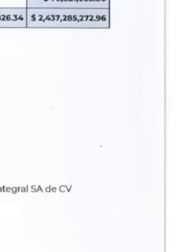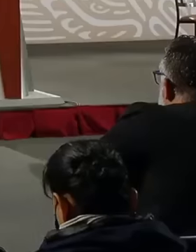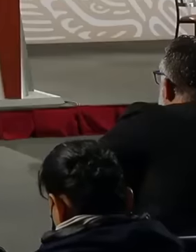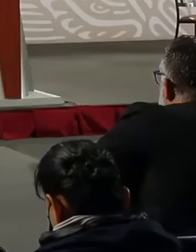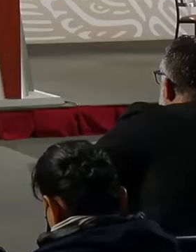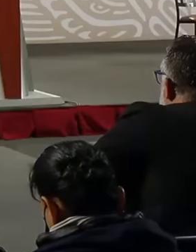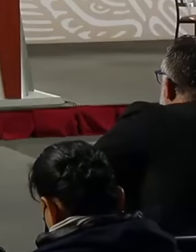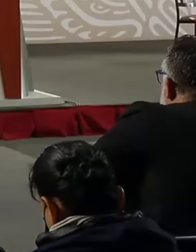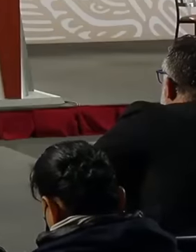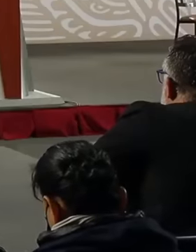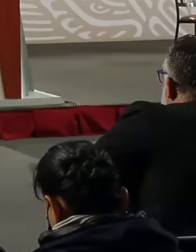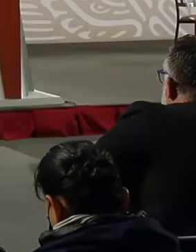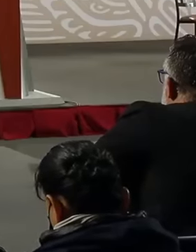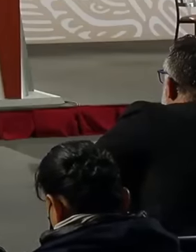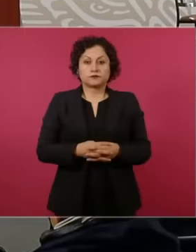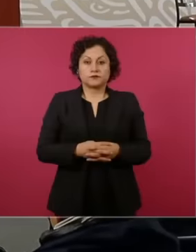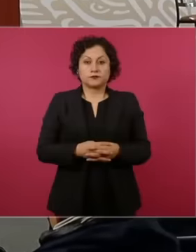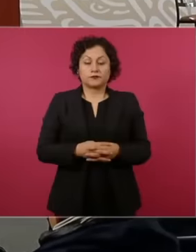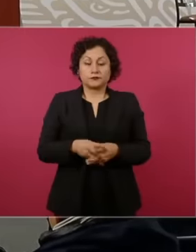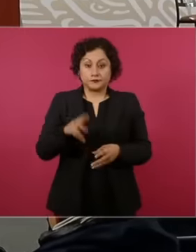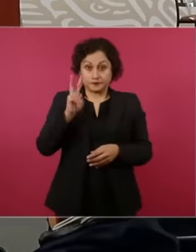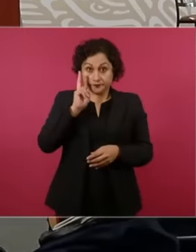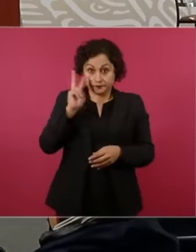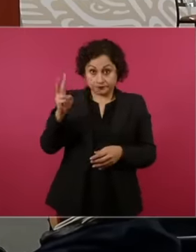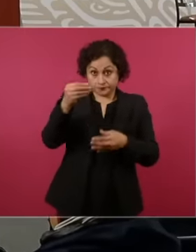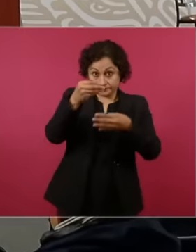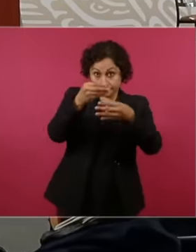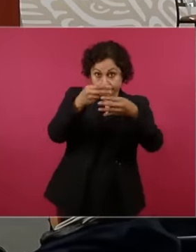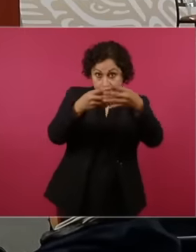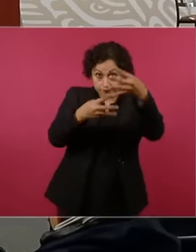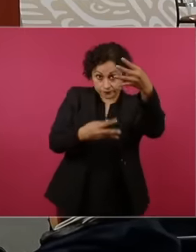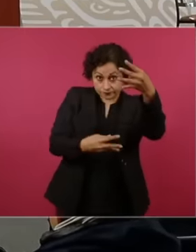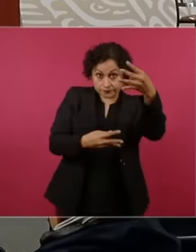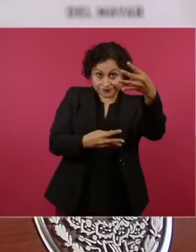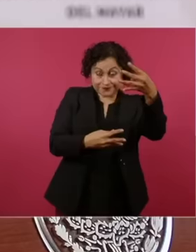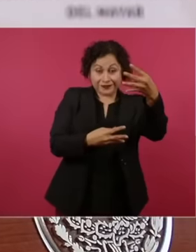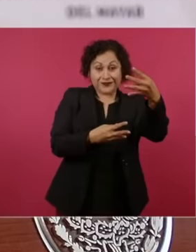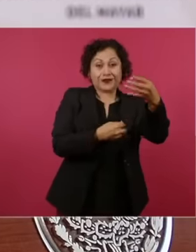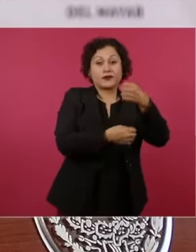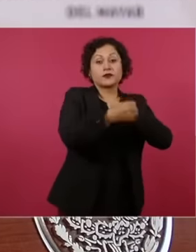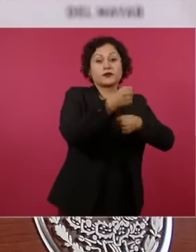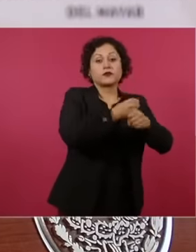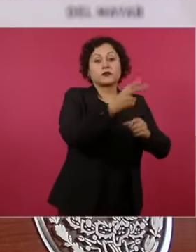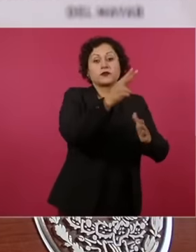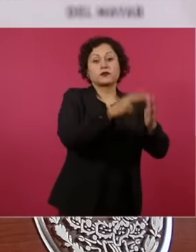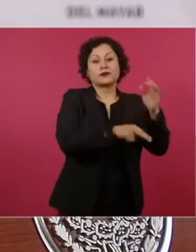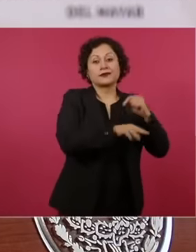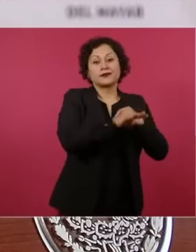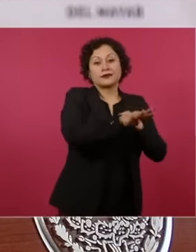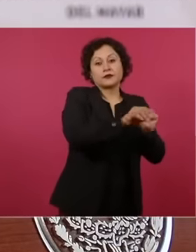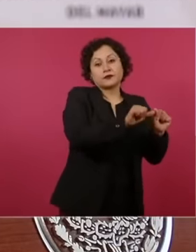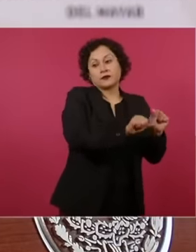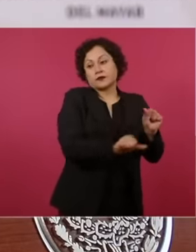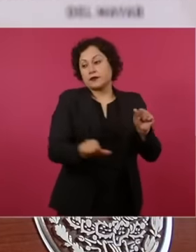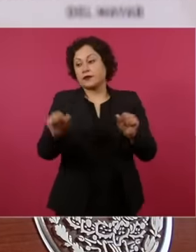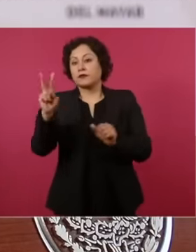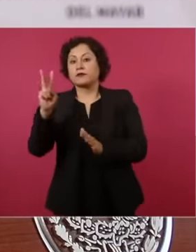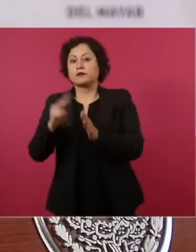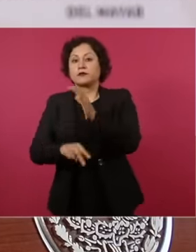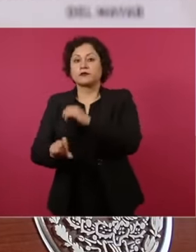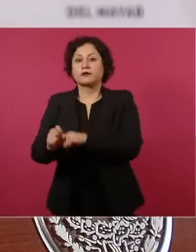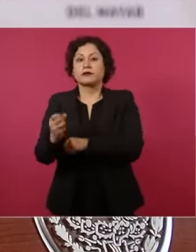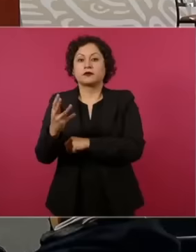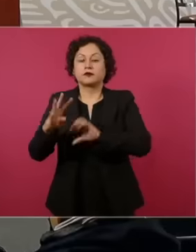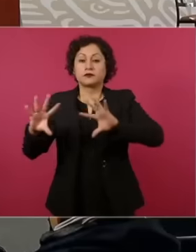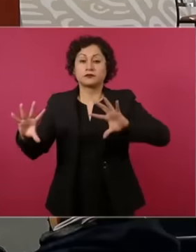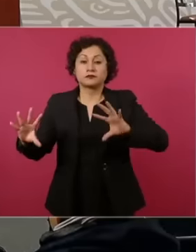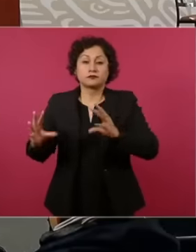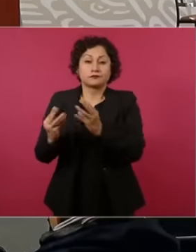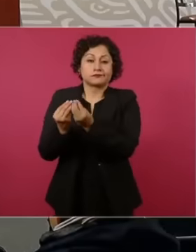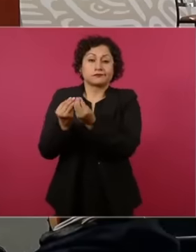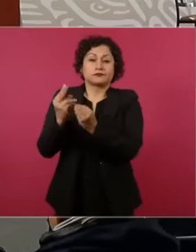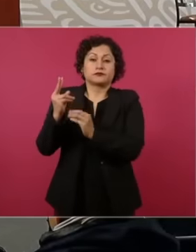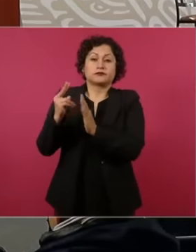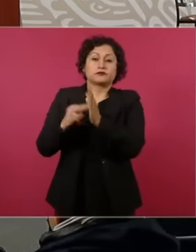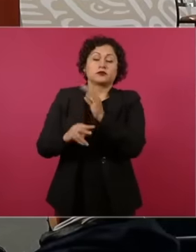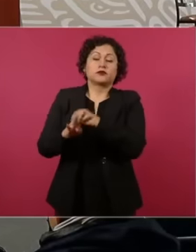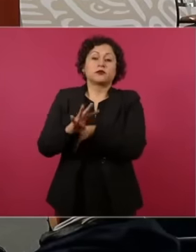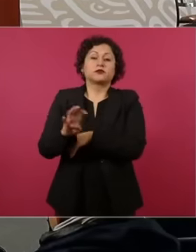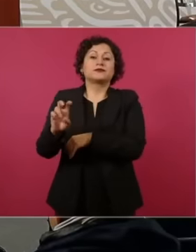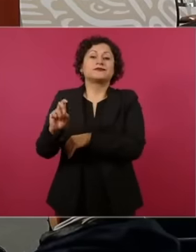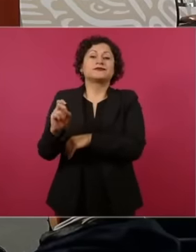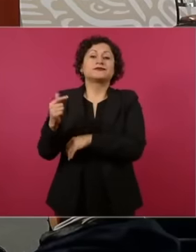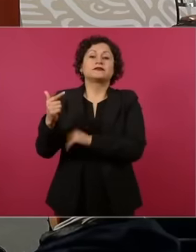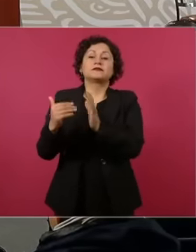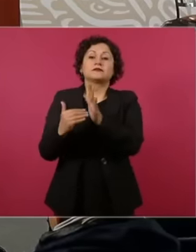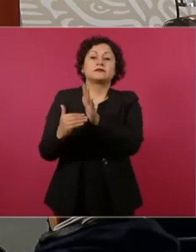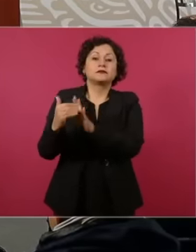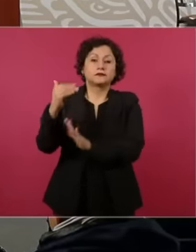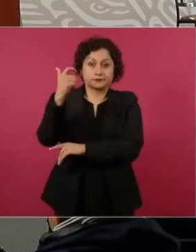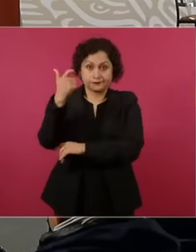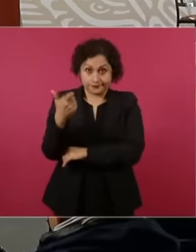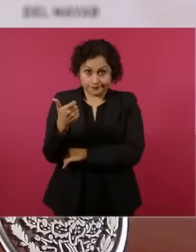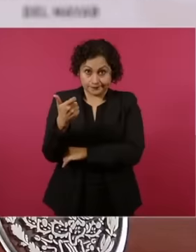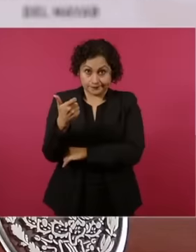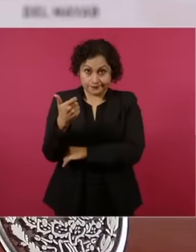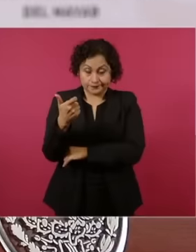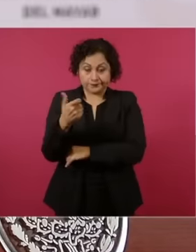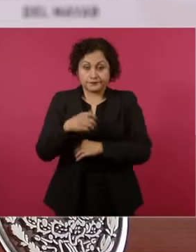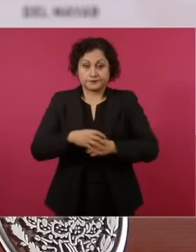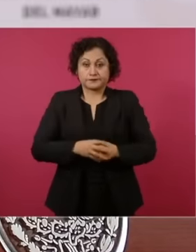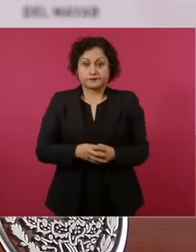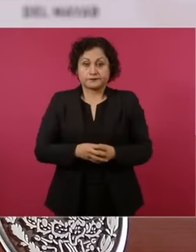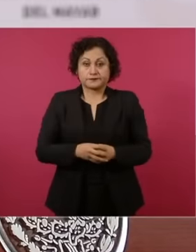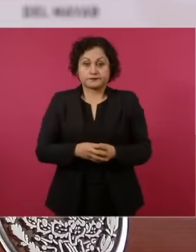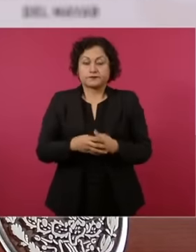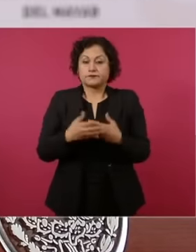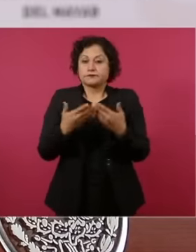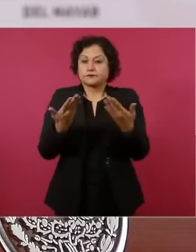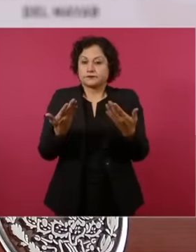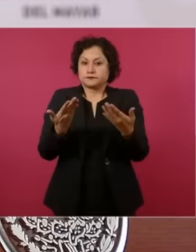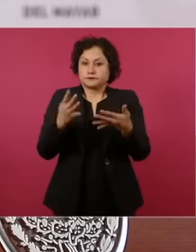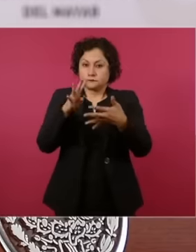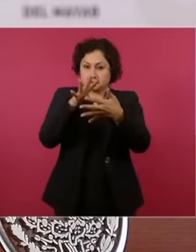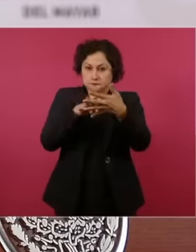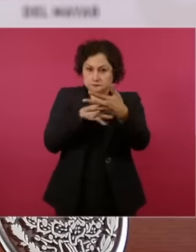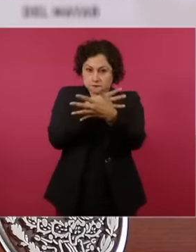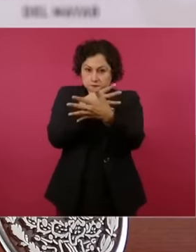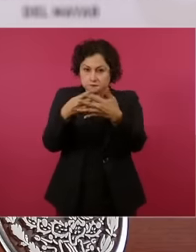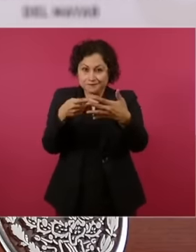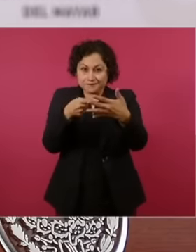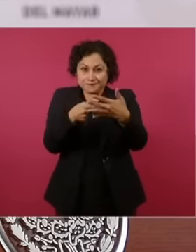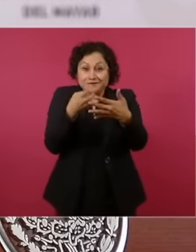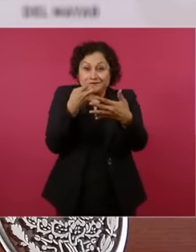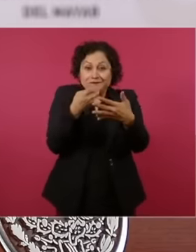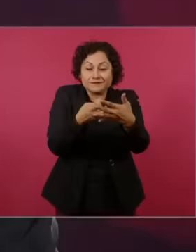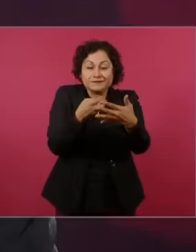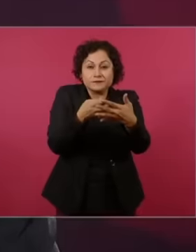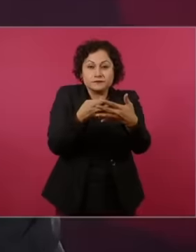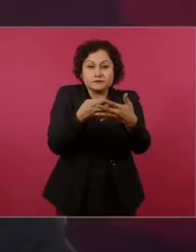from the year 2019 to 2024, not 2,437 million pesos. Why has